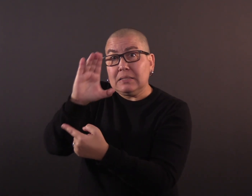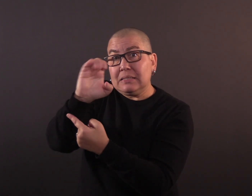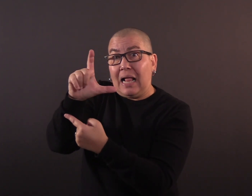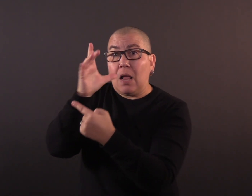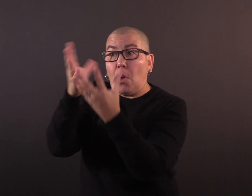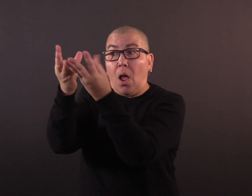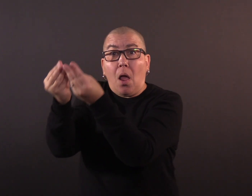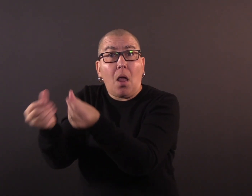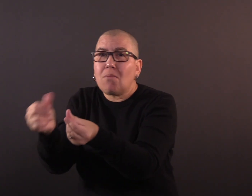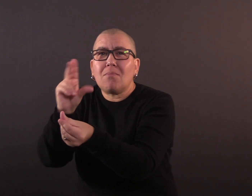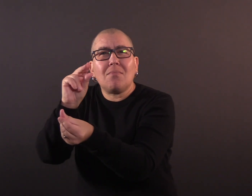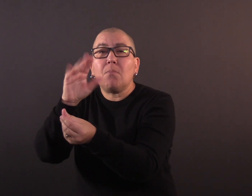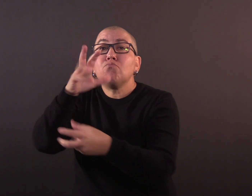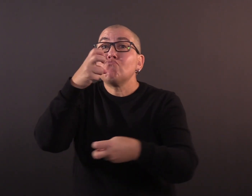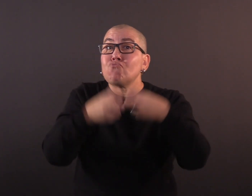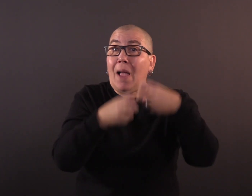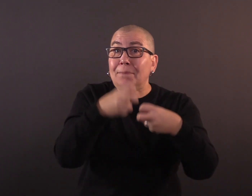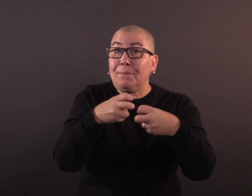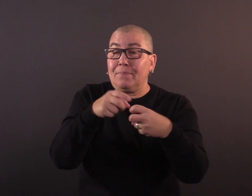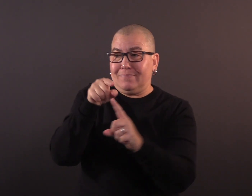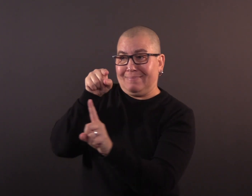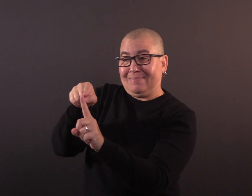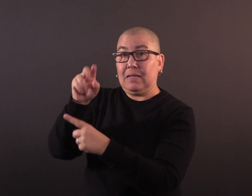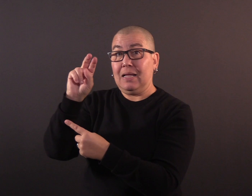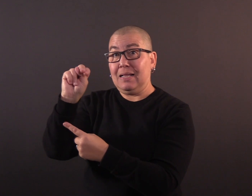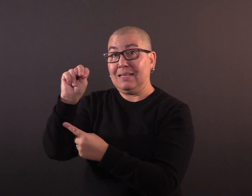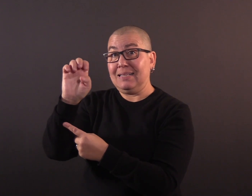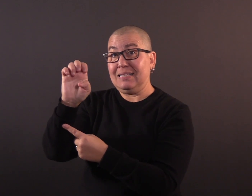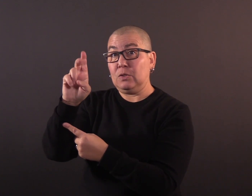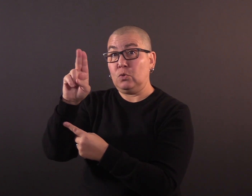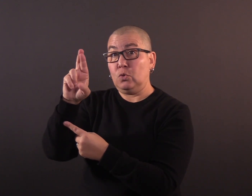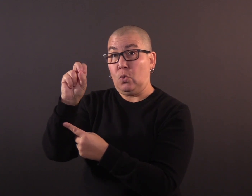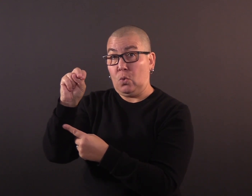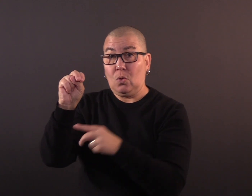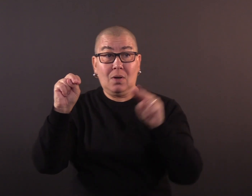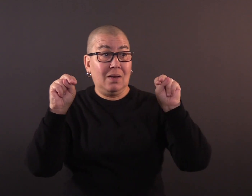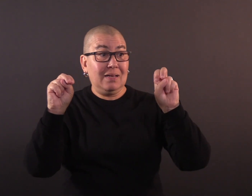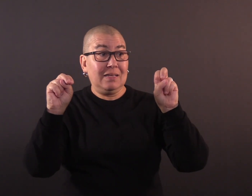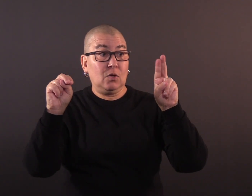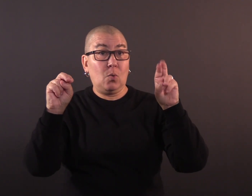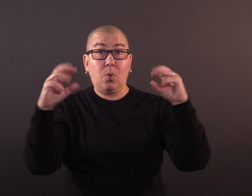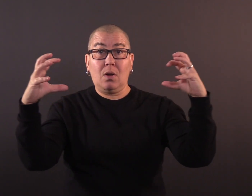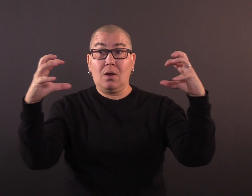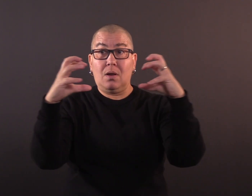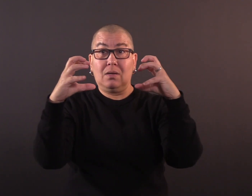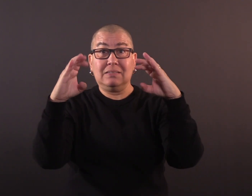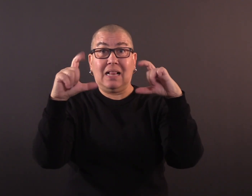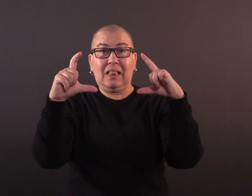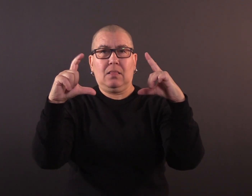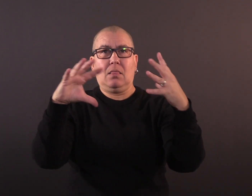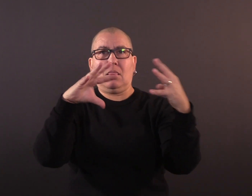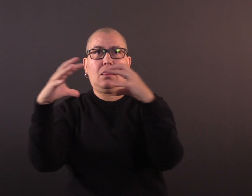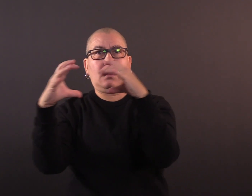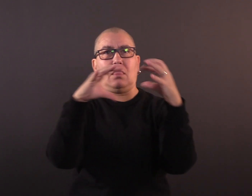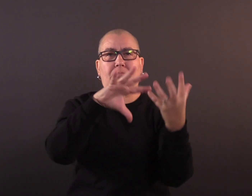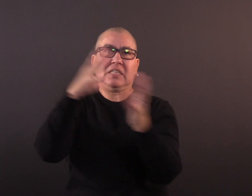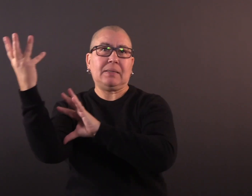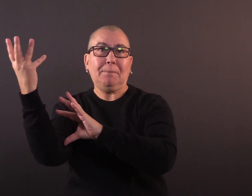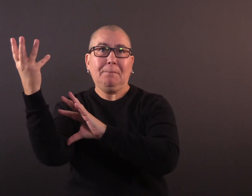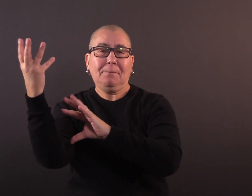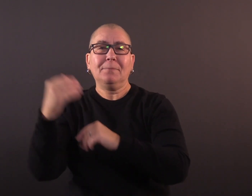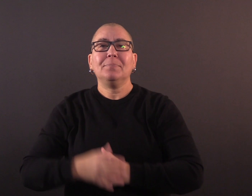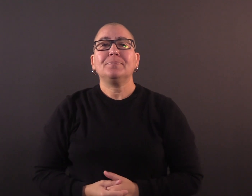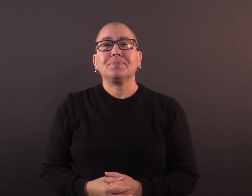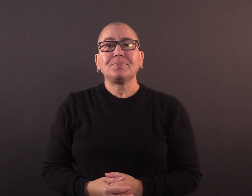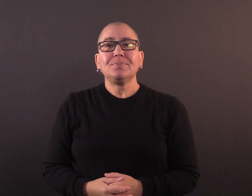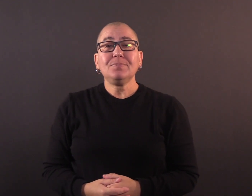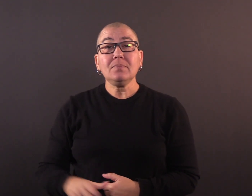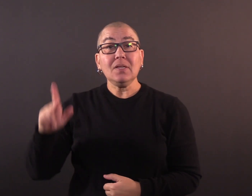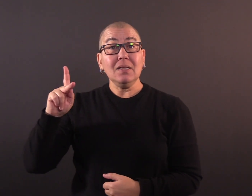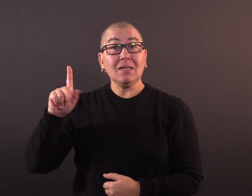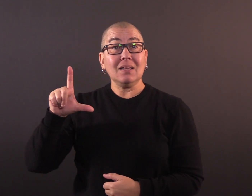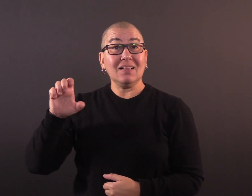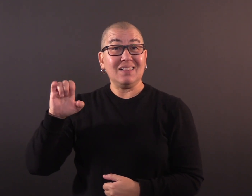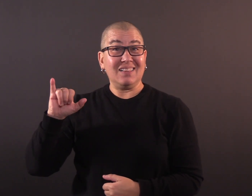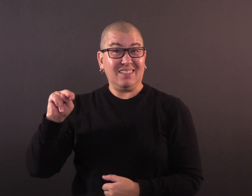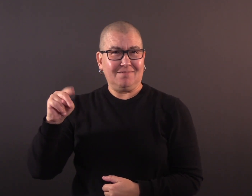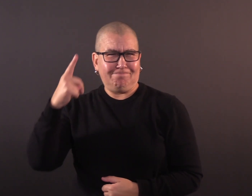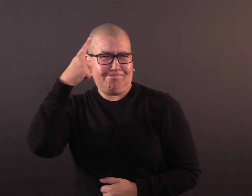elimination of the connections between neurons." Klein suspects that something similar is